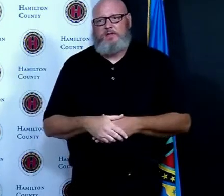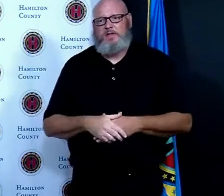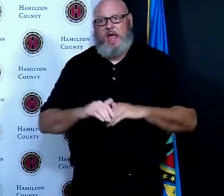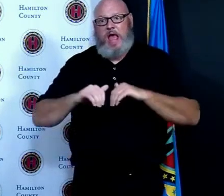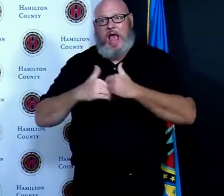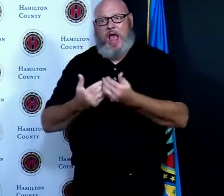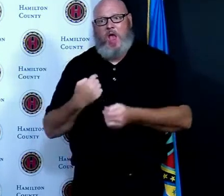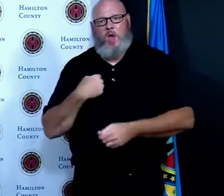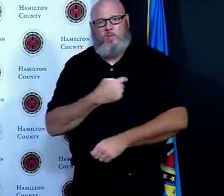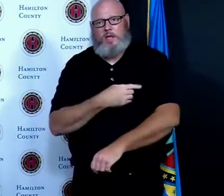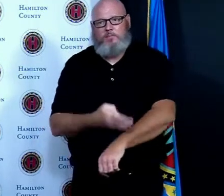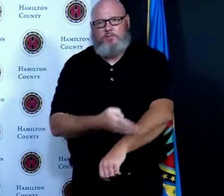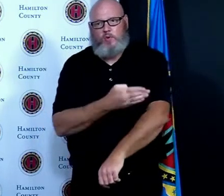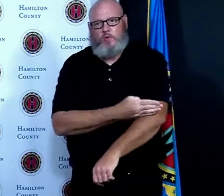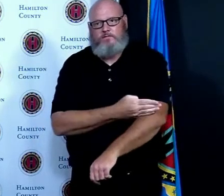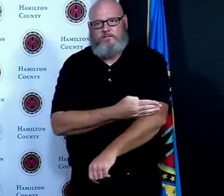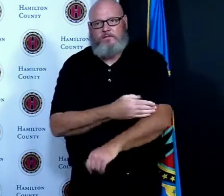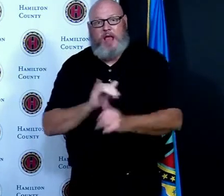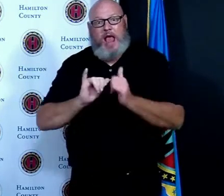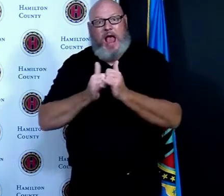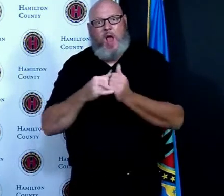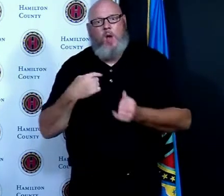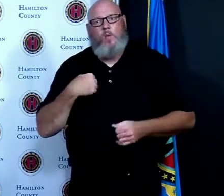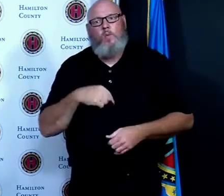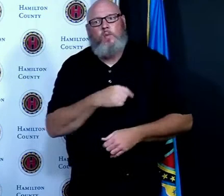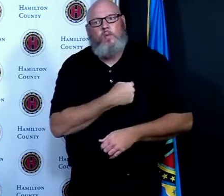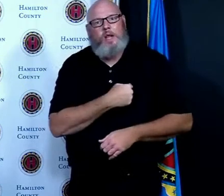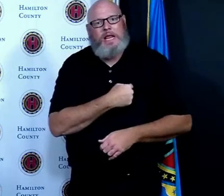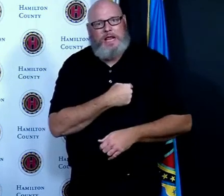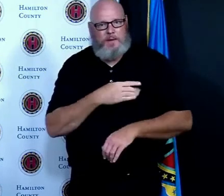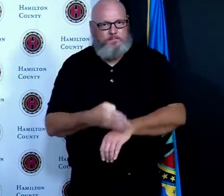he's responding to what's happening we're the ones that control what's happening